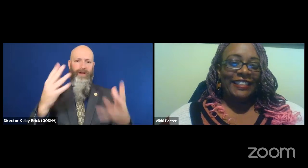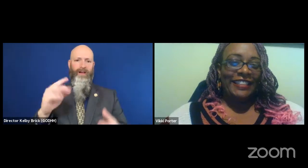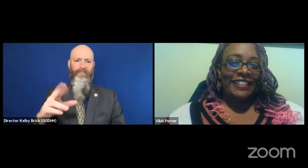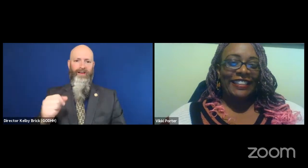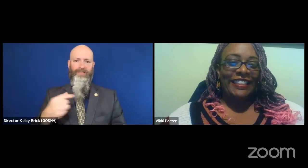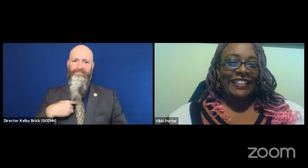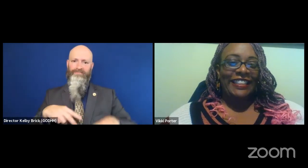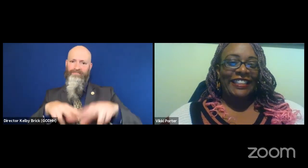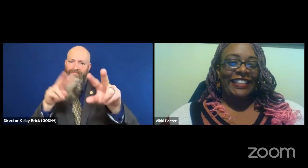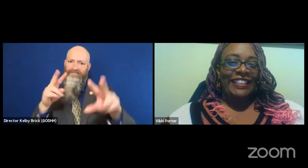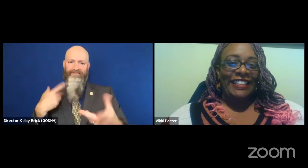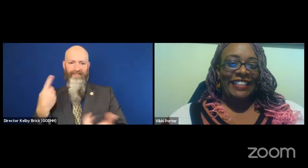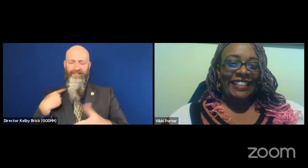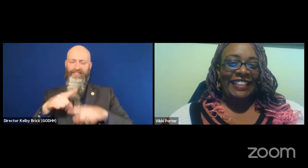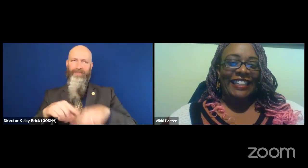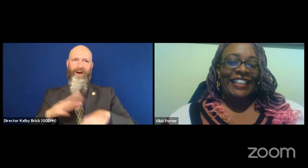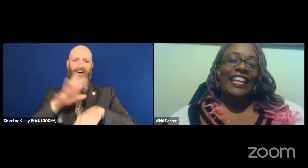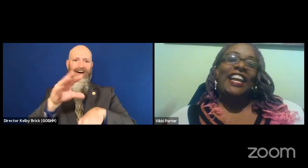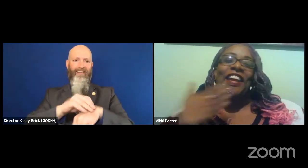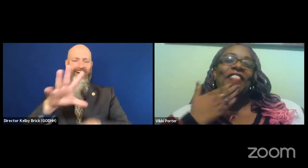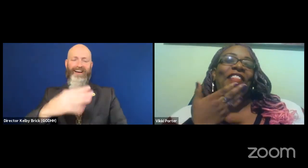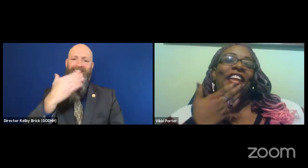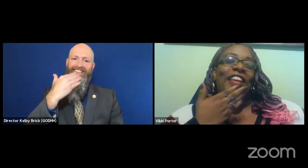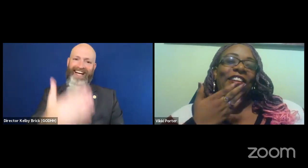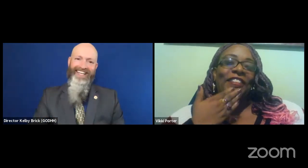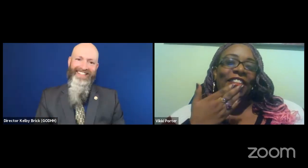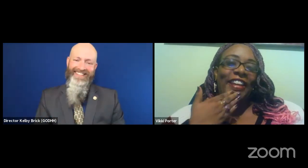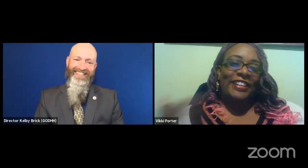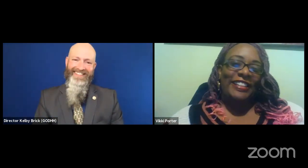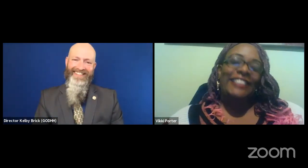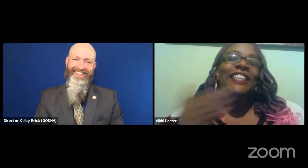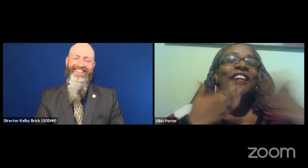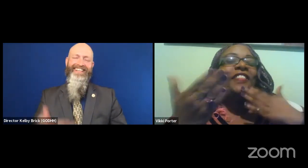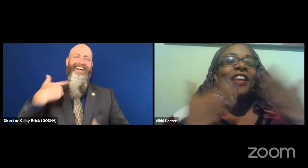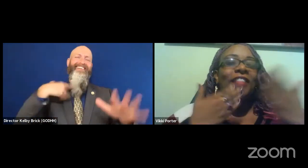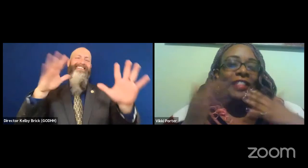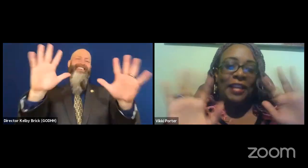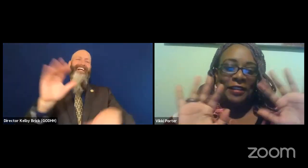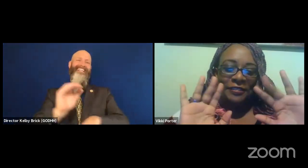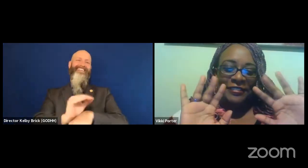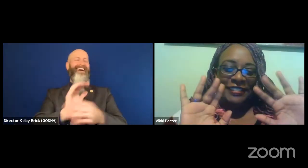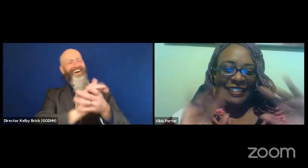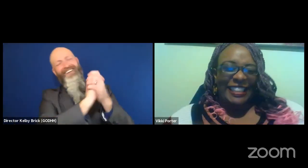collaborator. I appreciate this, and thank you. I look forward to many years working with you. VIKKI PORTER: Thank you. Thank you so much.